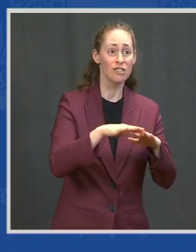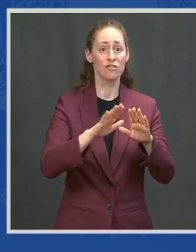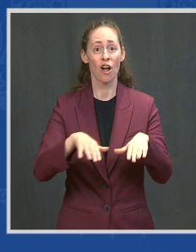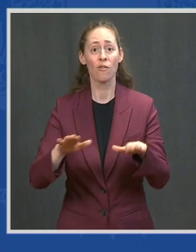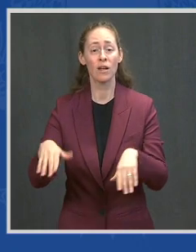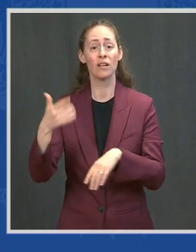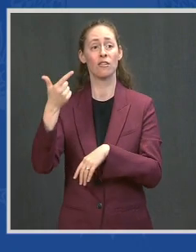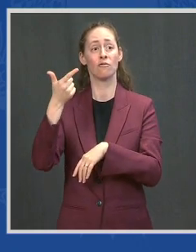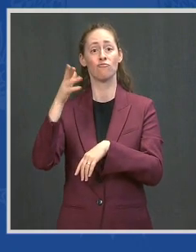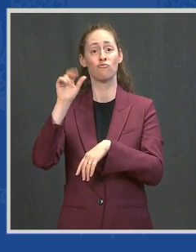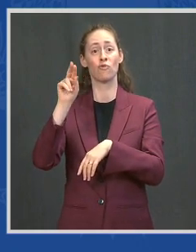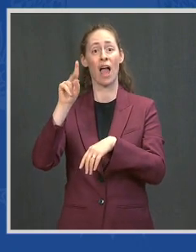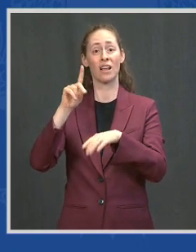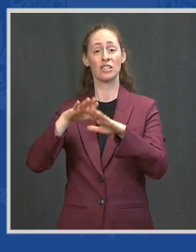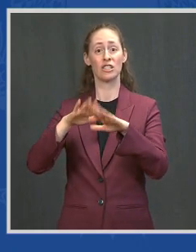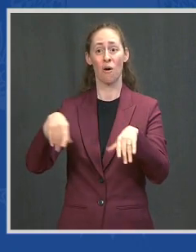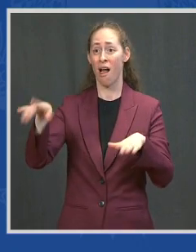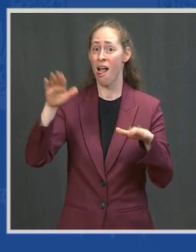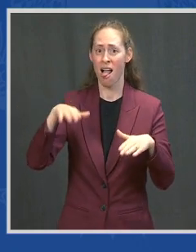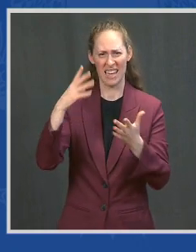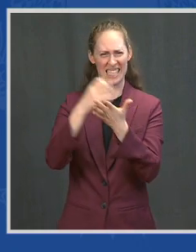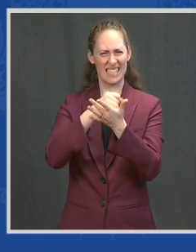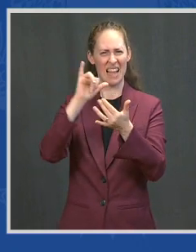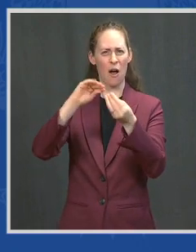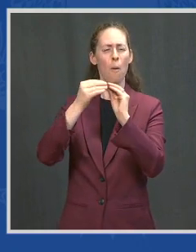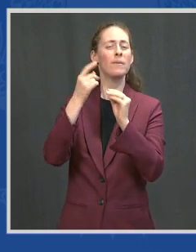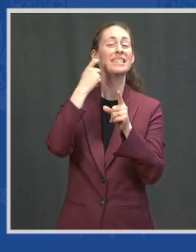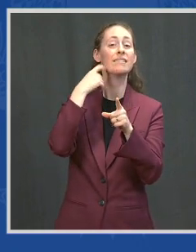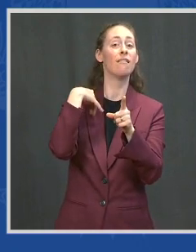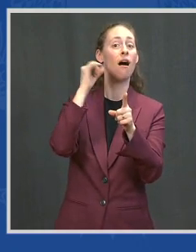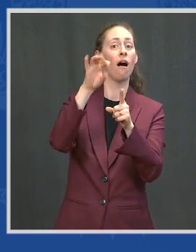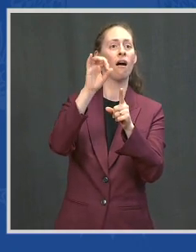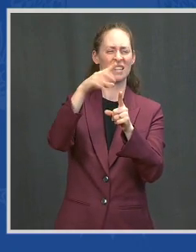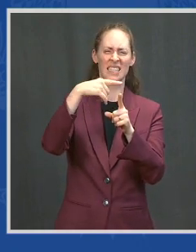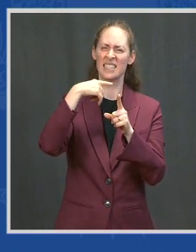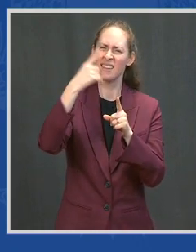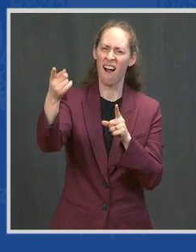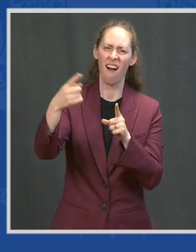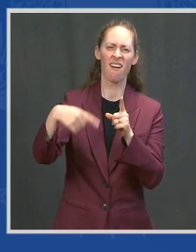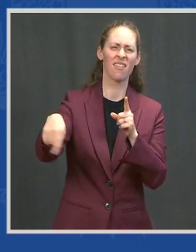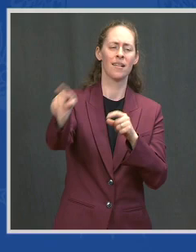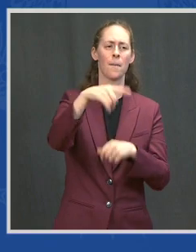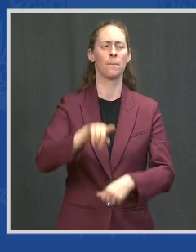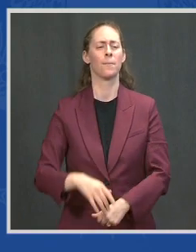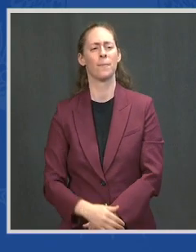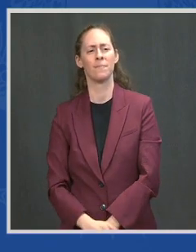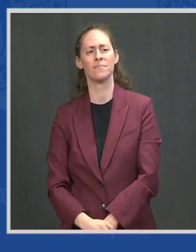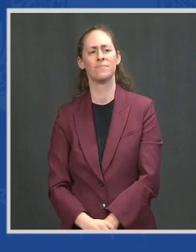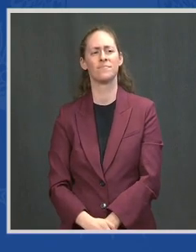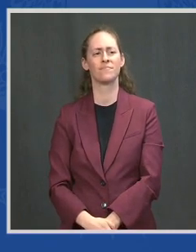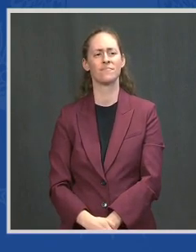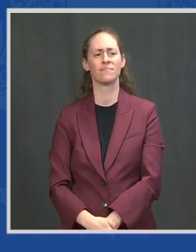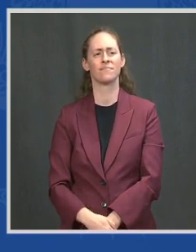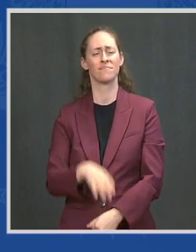Now, I know some people find making an appointment in advance inconvenient. So starting this week,